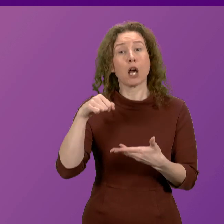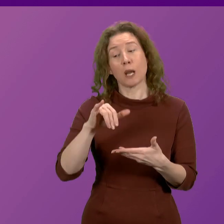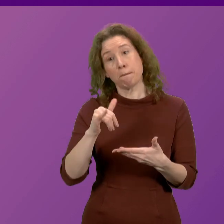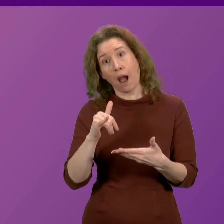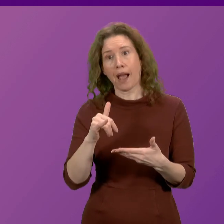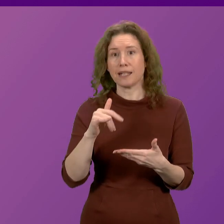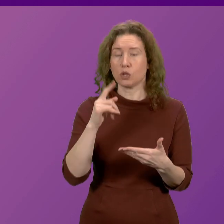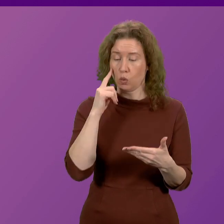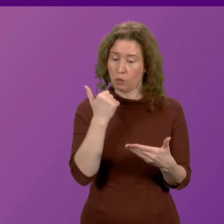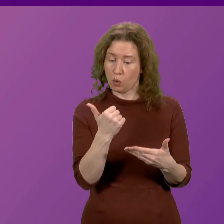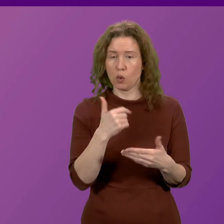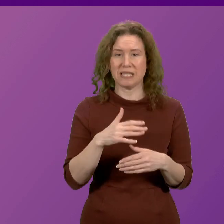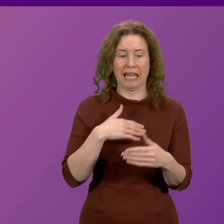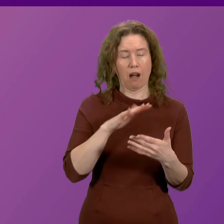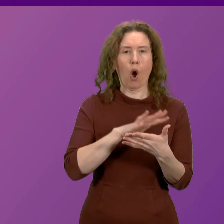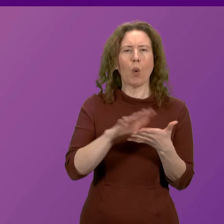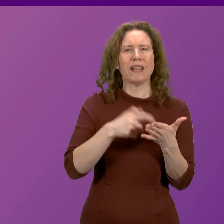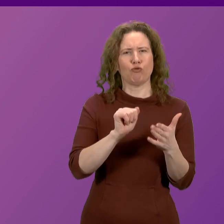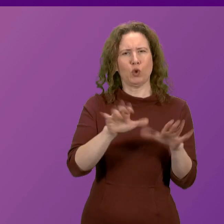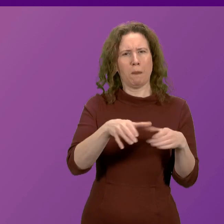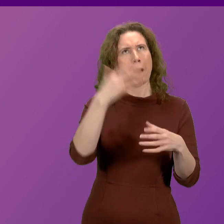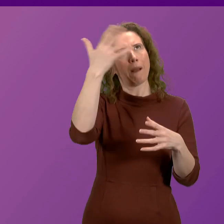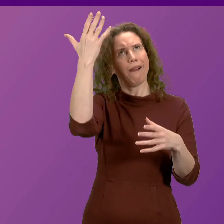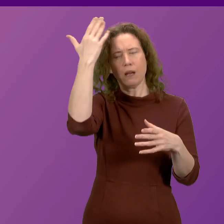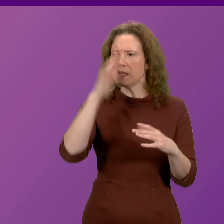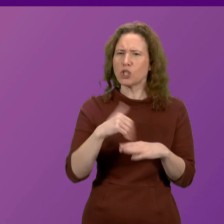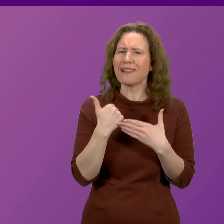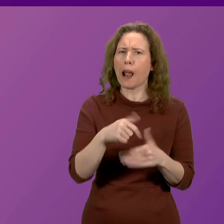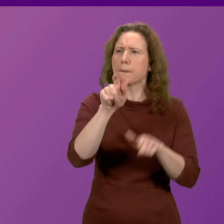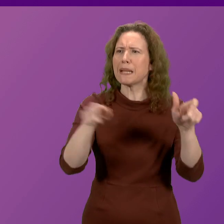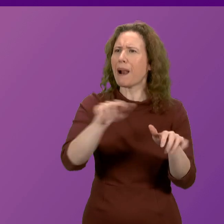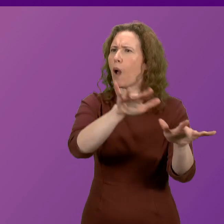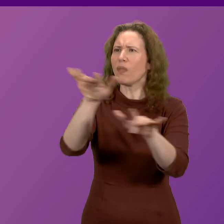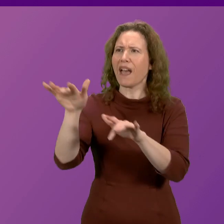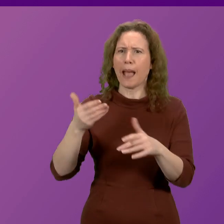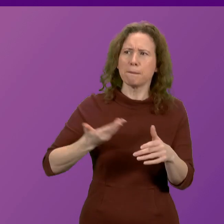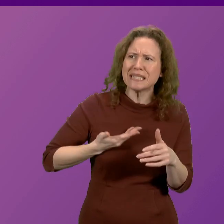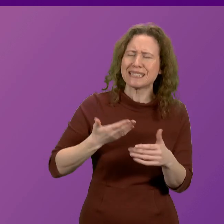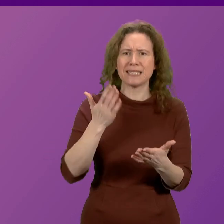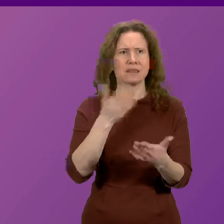the left-wing Holyrood bubble, but how does it help workers and businesses in the real world?